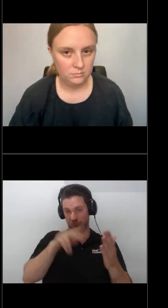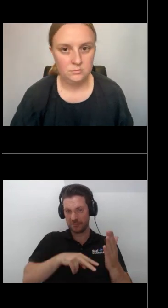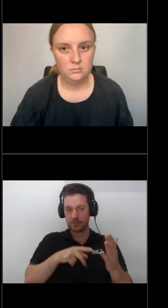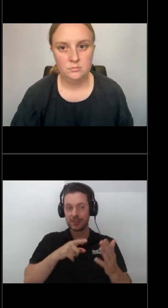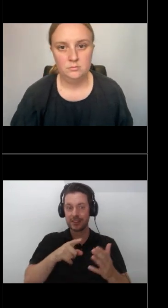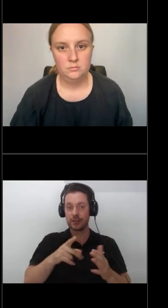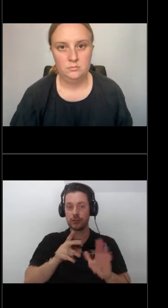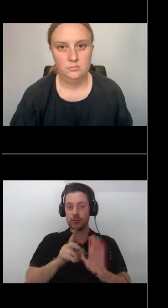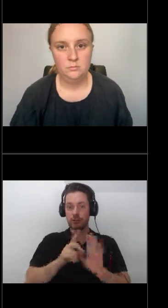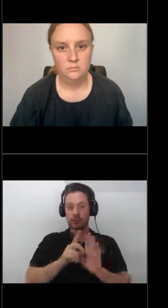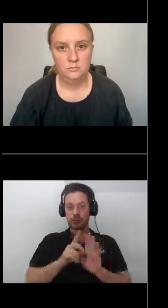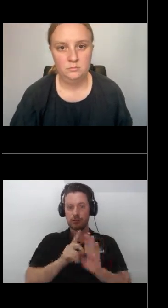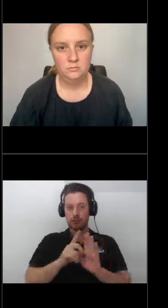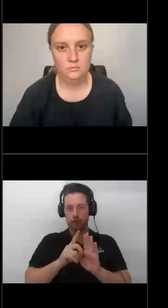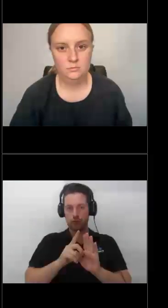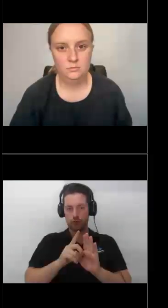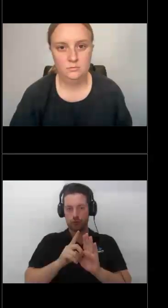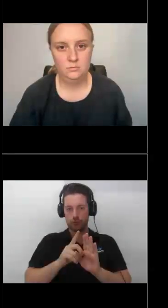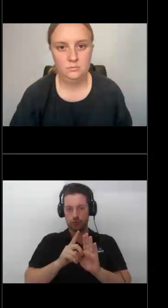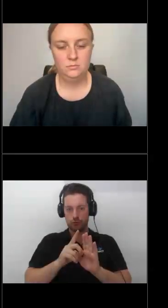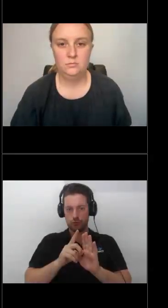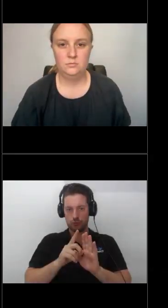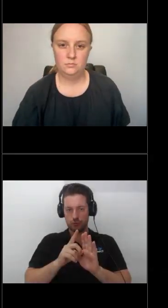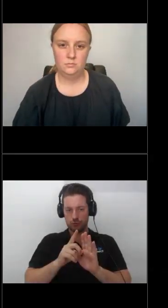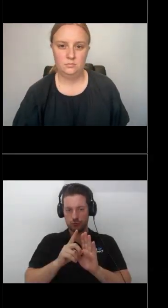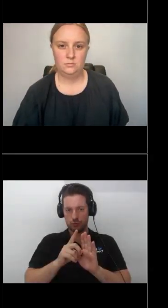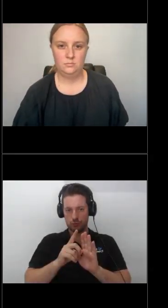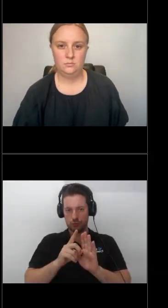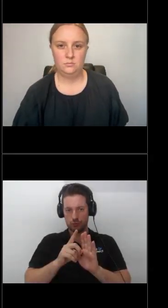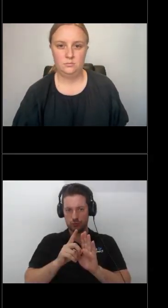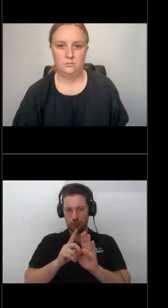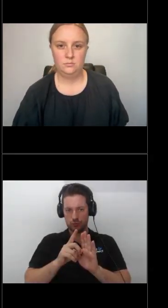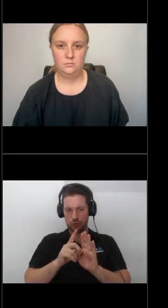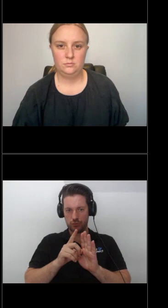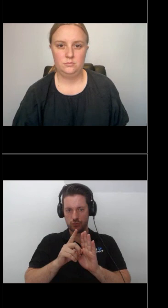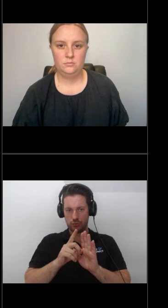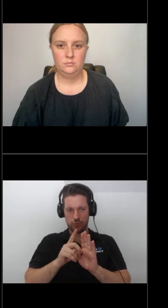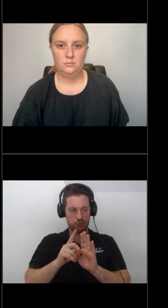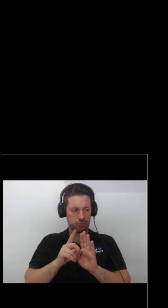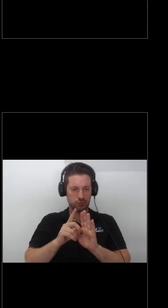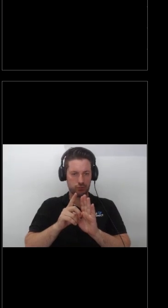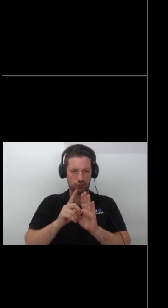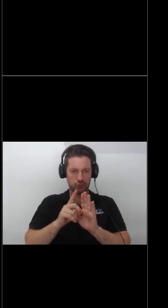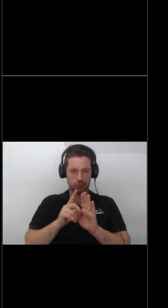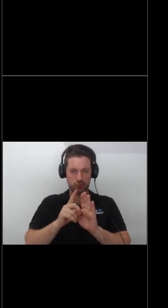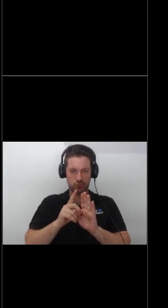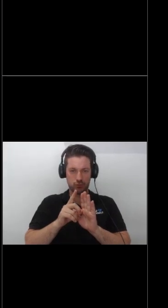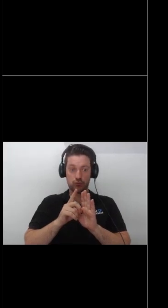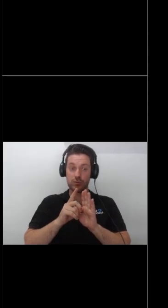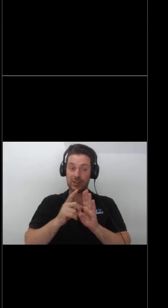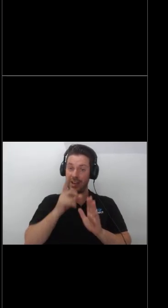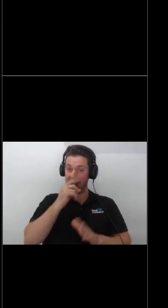But of course people can be self-represented. Some people might even say the self-represented litigant